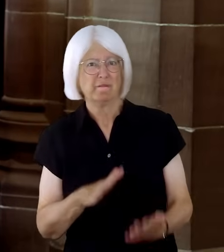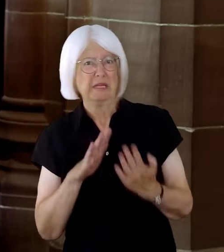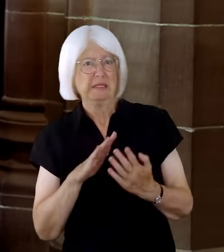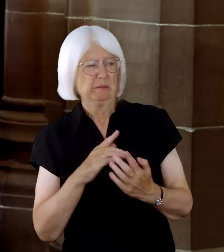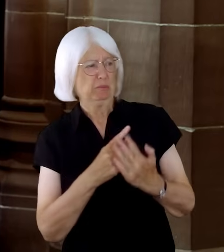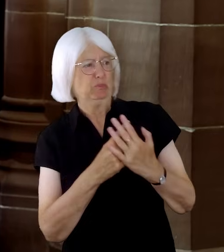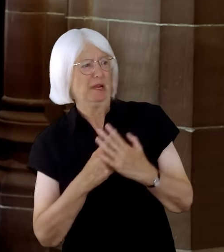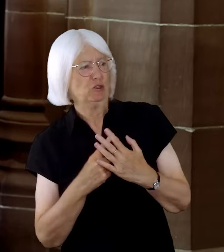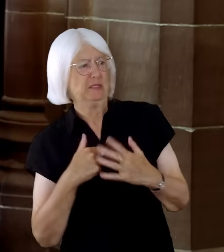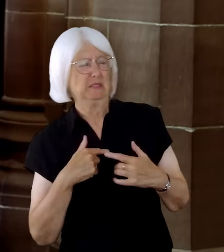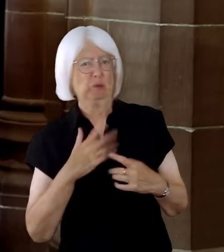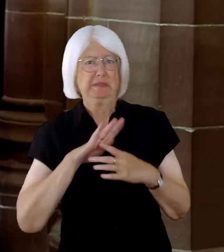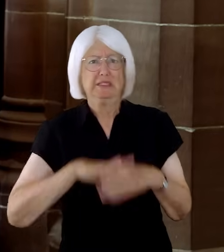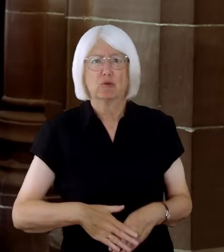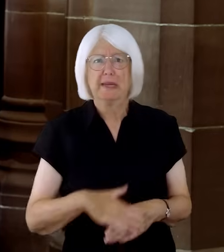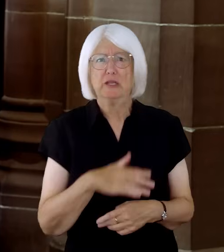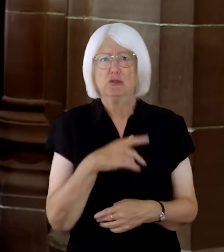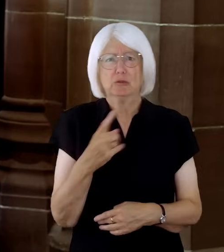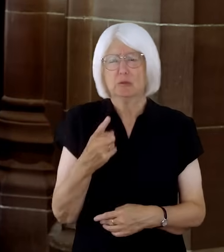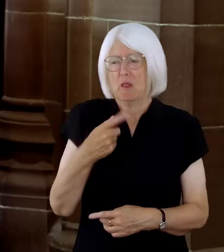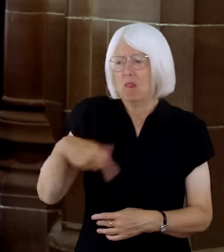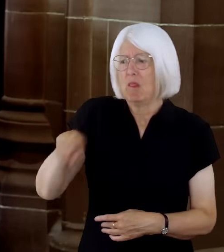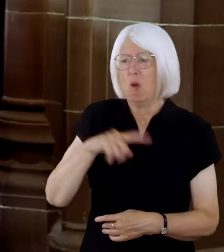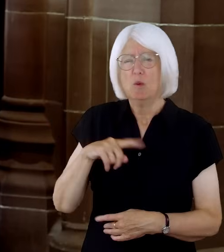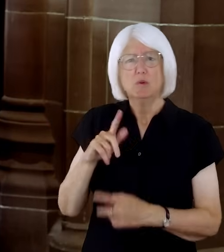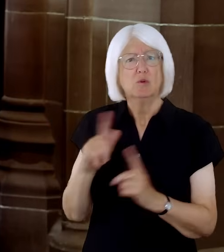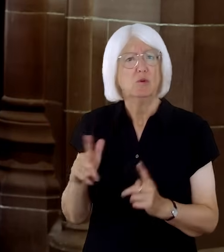or discrimination, for all who are sick or in pain.